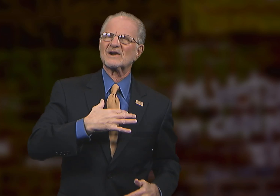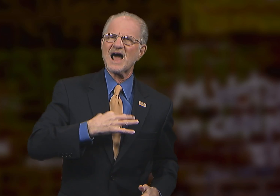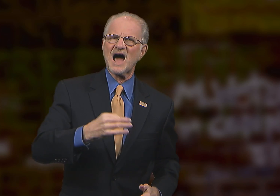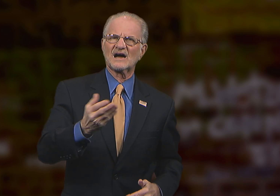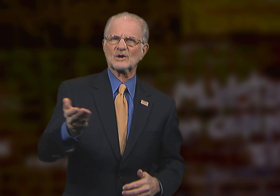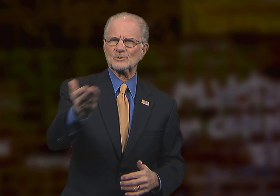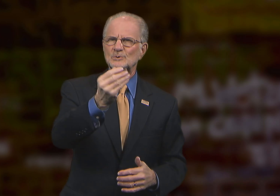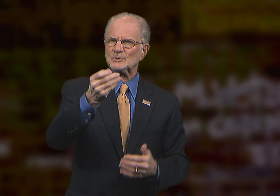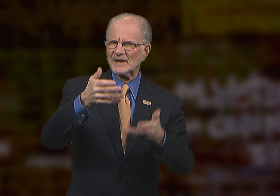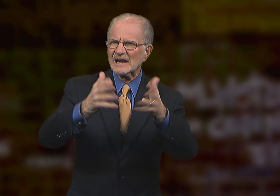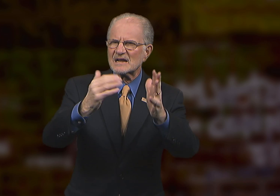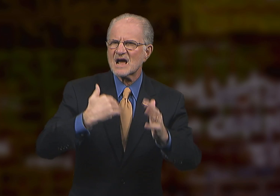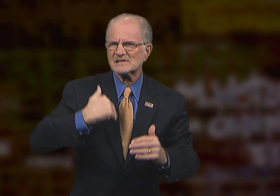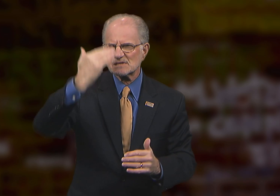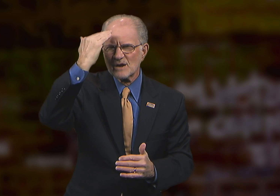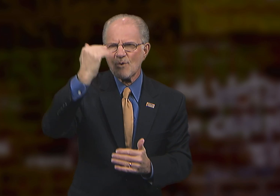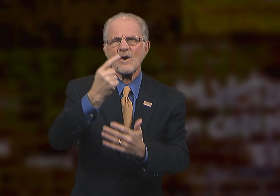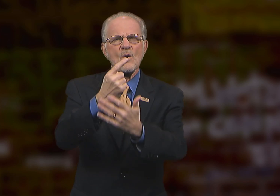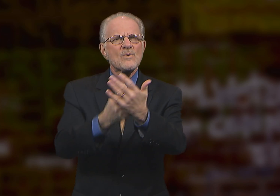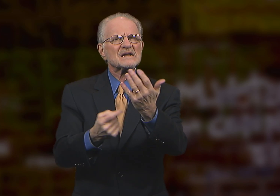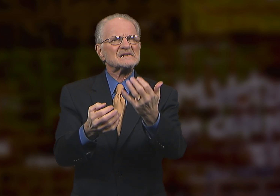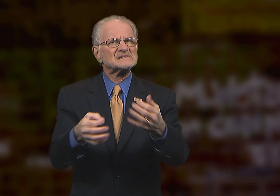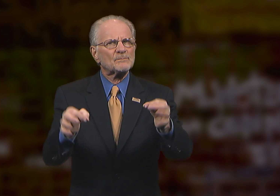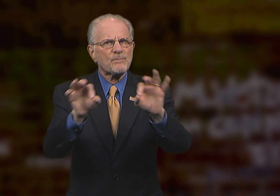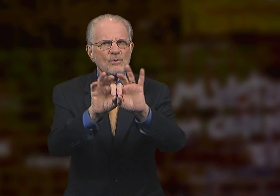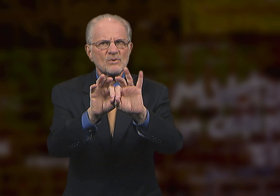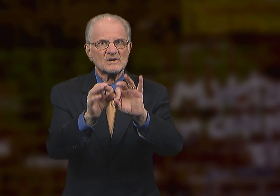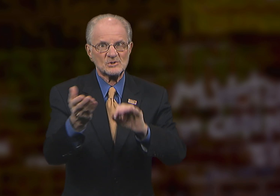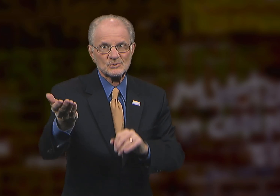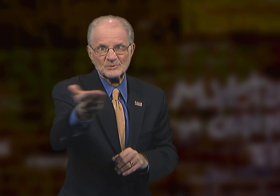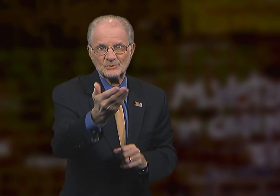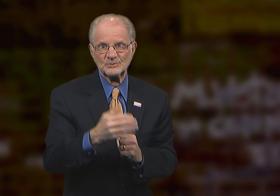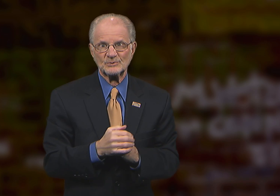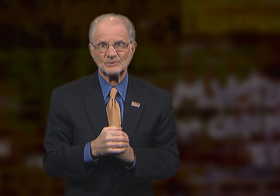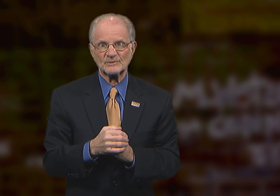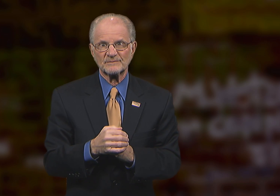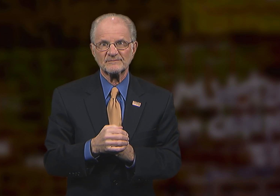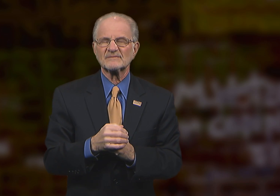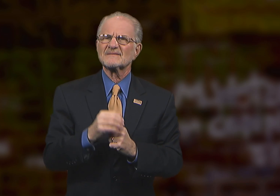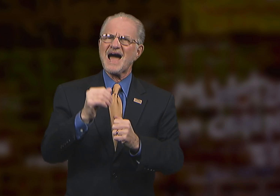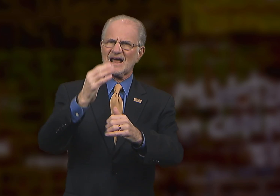We would like you to let us know what is important to you.